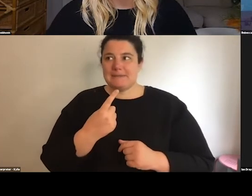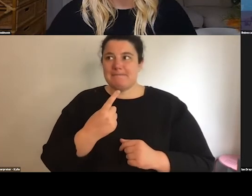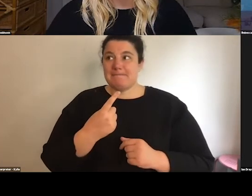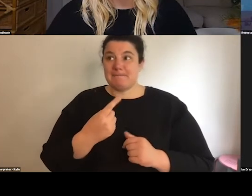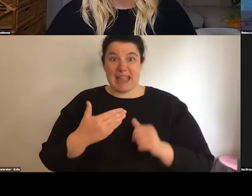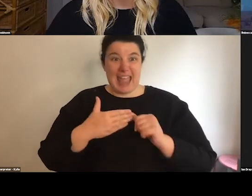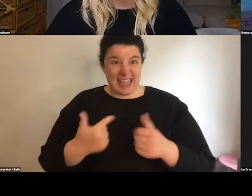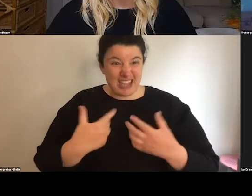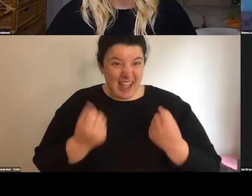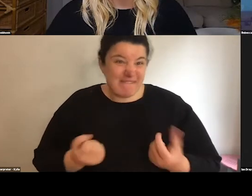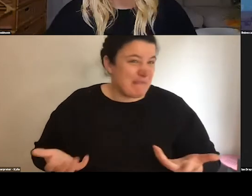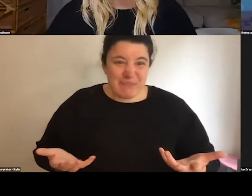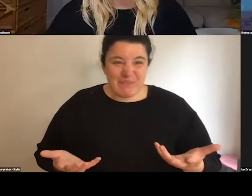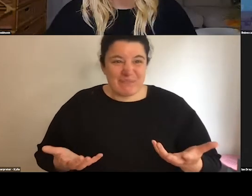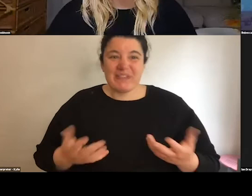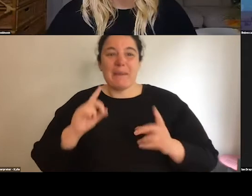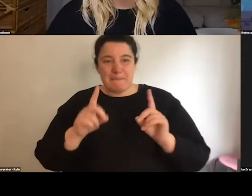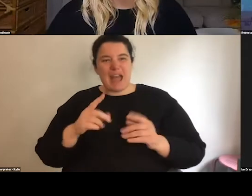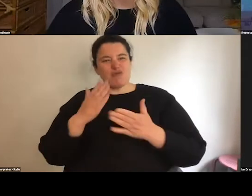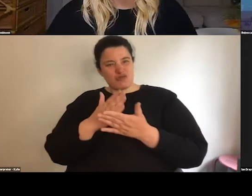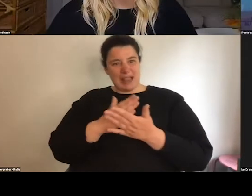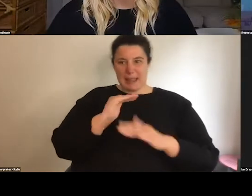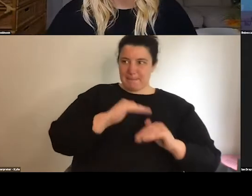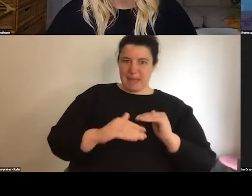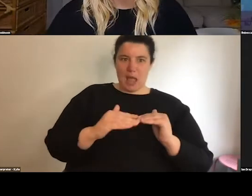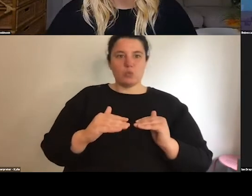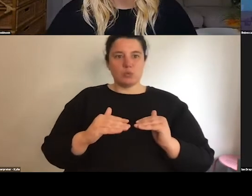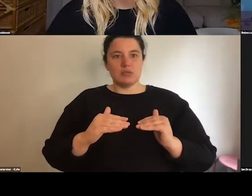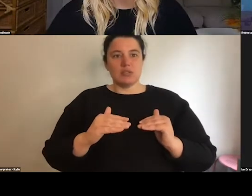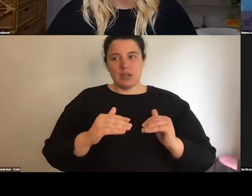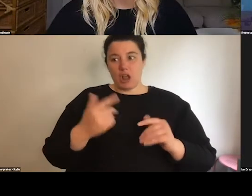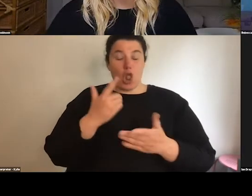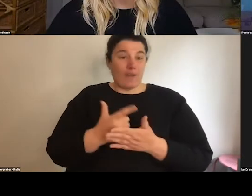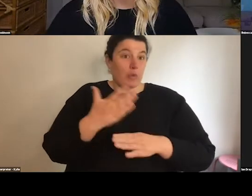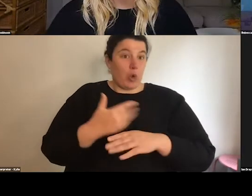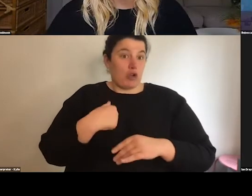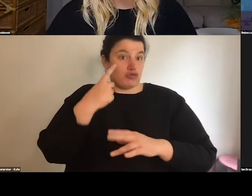but it's really about getting into a lot of the work I'm trying to do is get